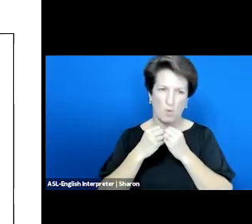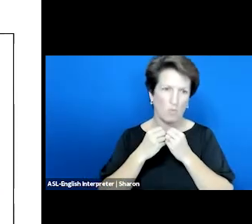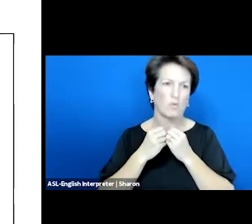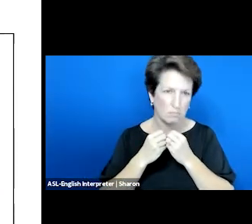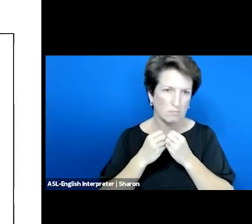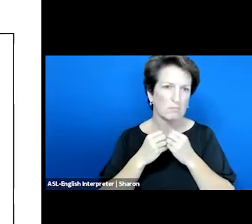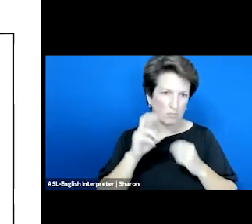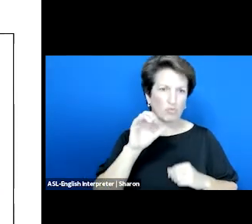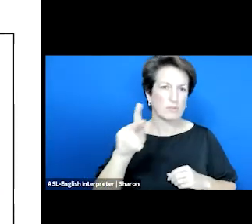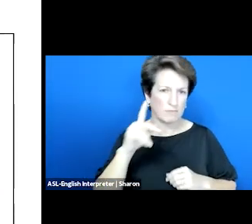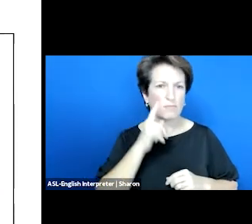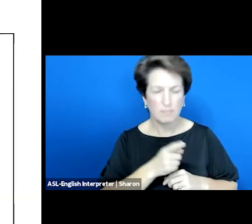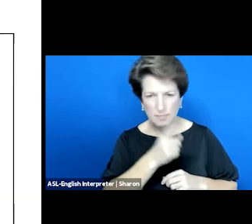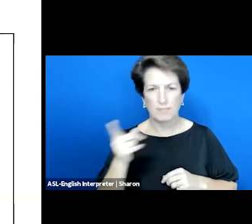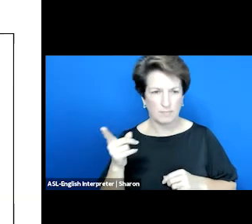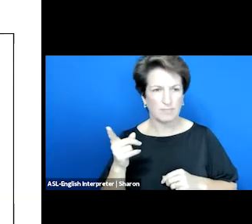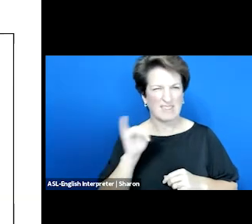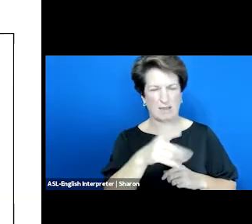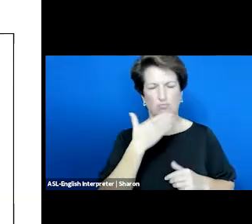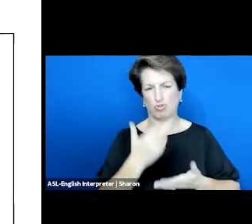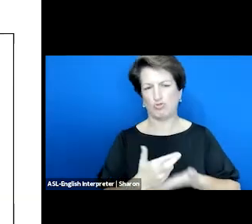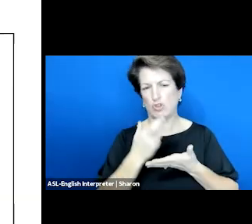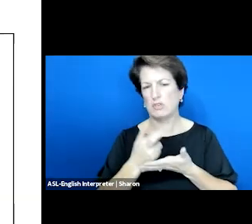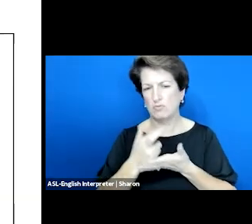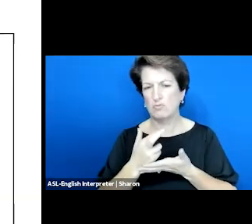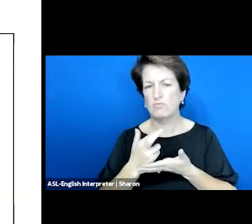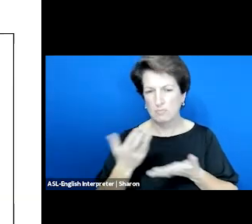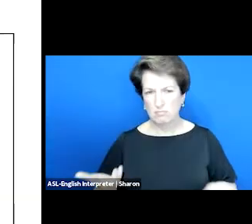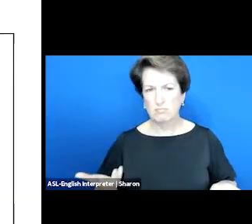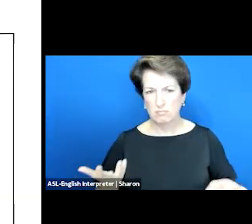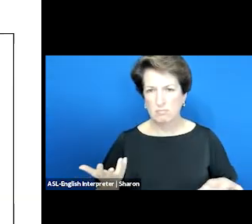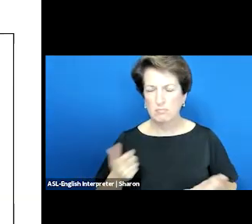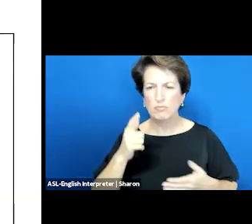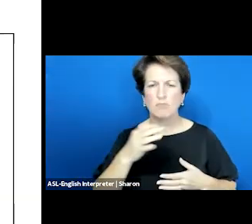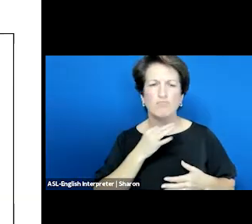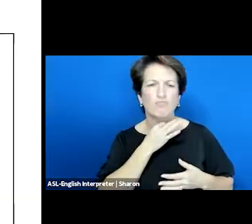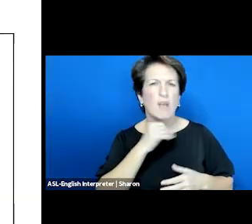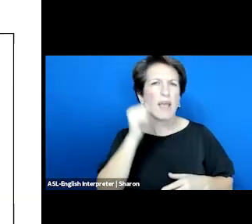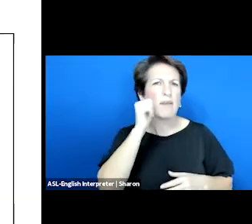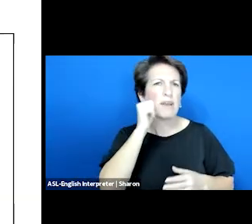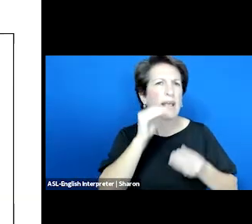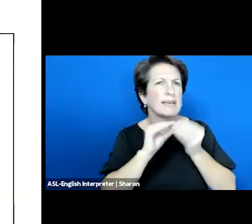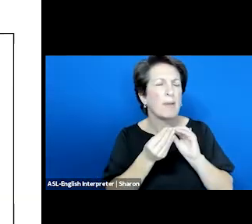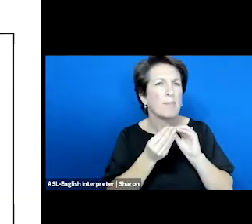line that shows unvaccinated